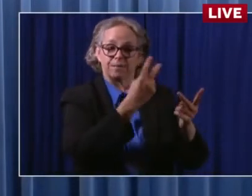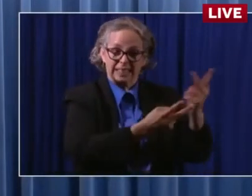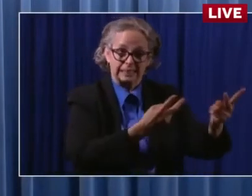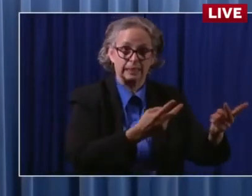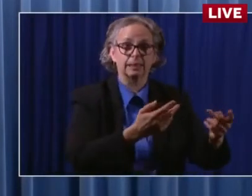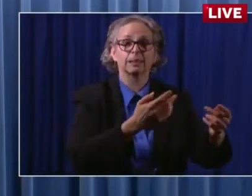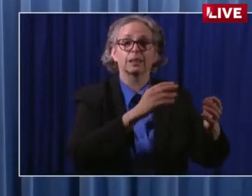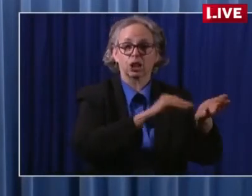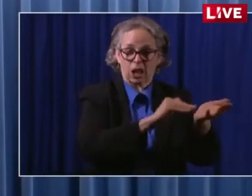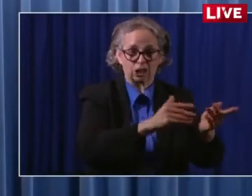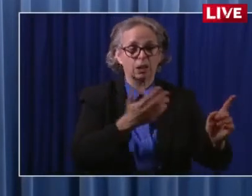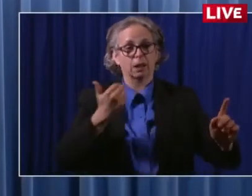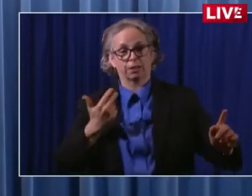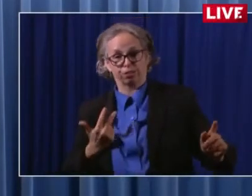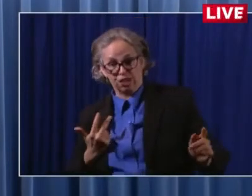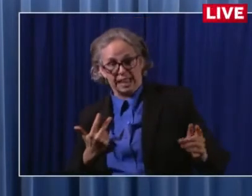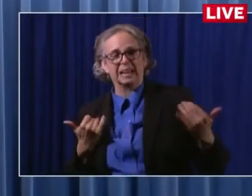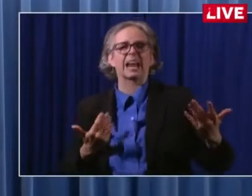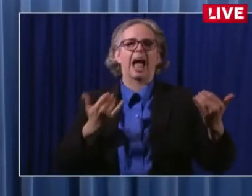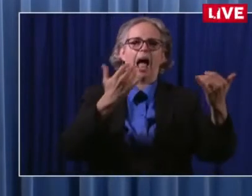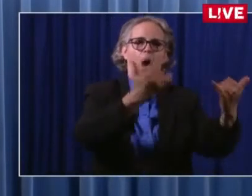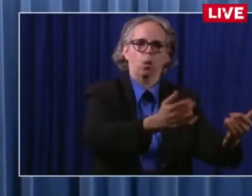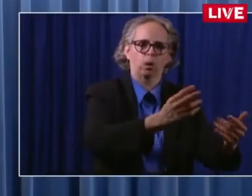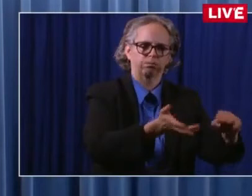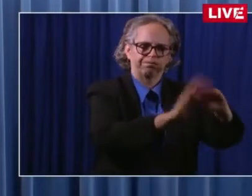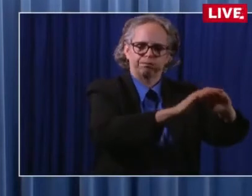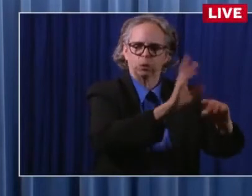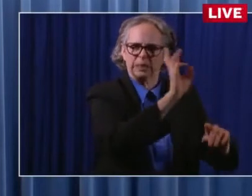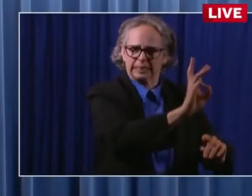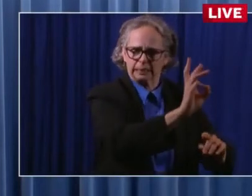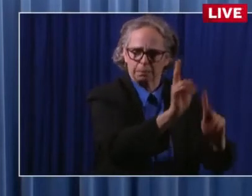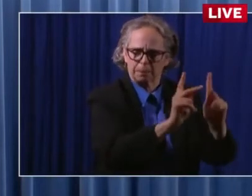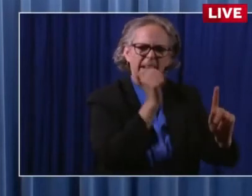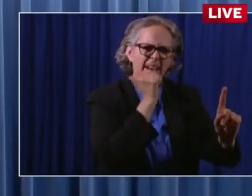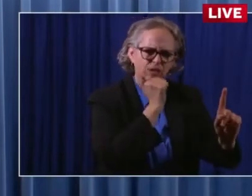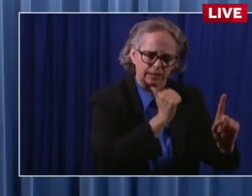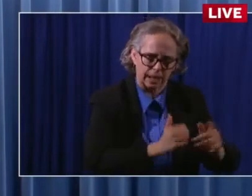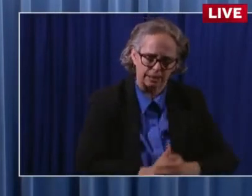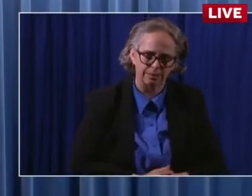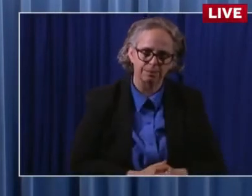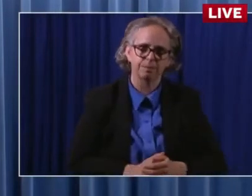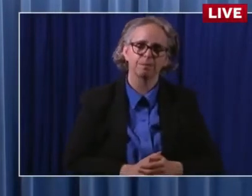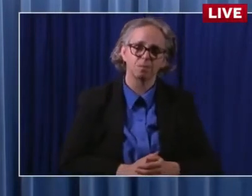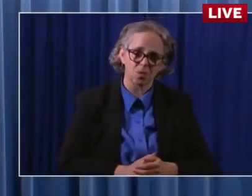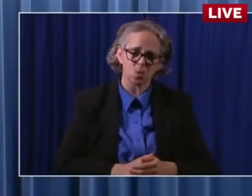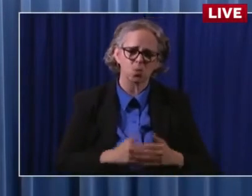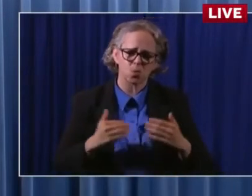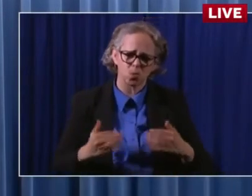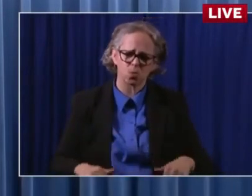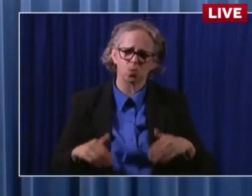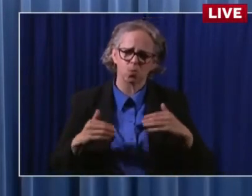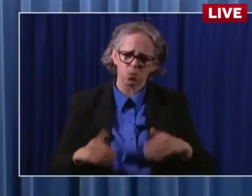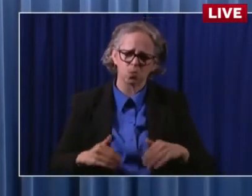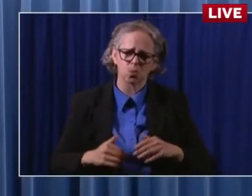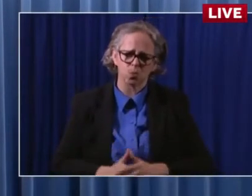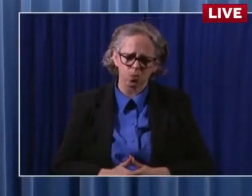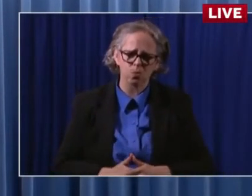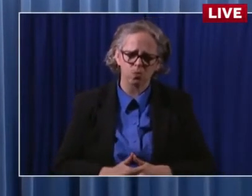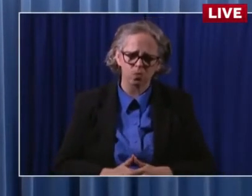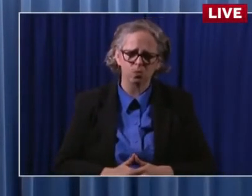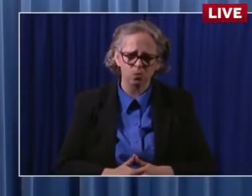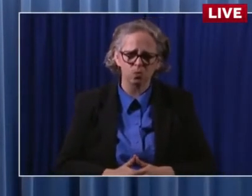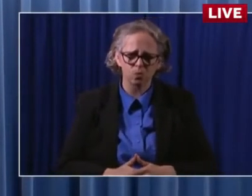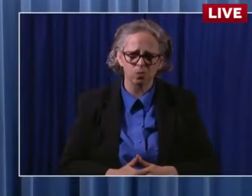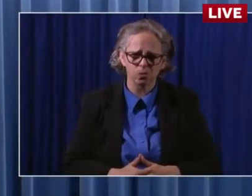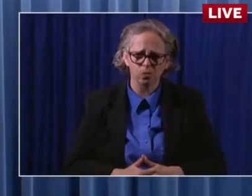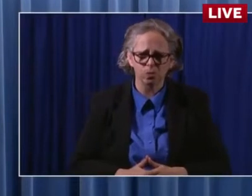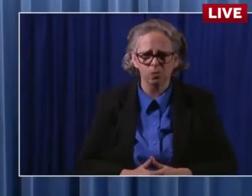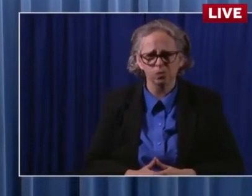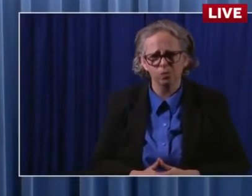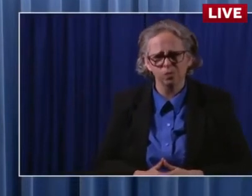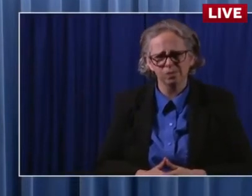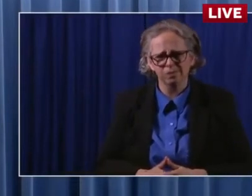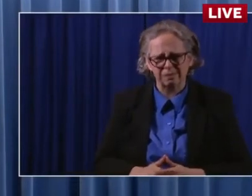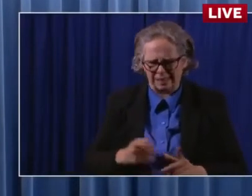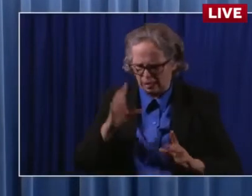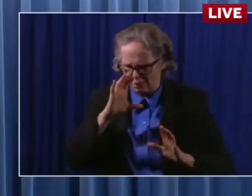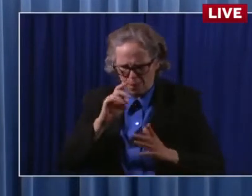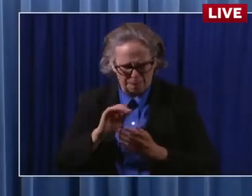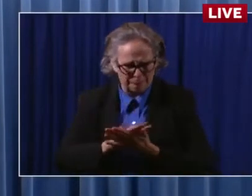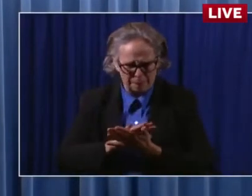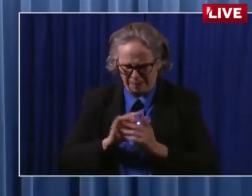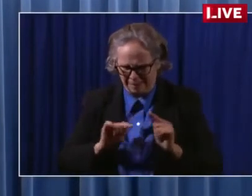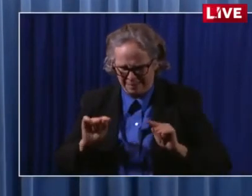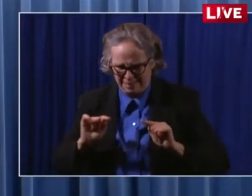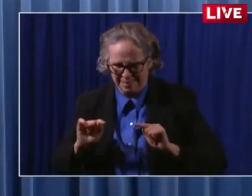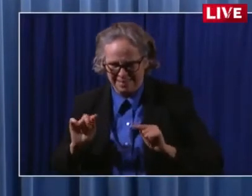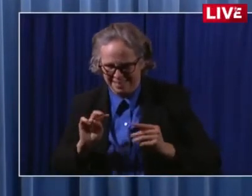BETWEEN JUNE 16 AND JULY 2, AVERAGE OUTPATIENT VISITS NEARLY DOUBLED , FROM THREETO SIX PER DAY.